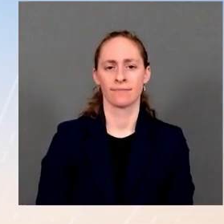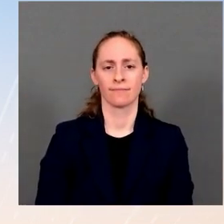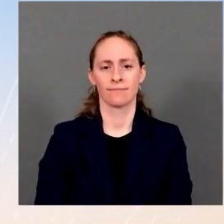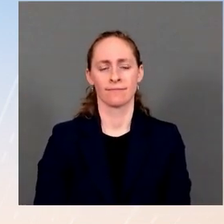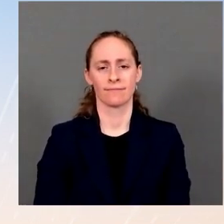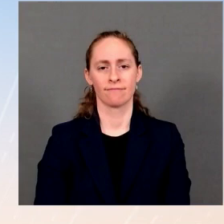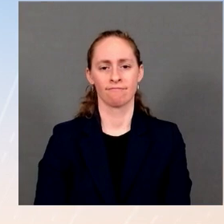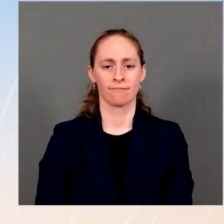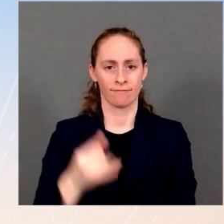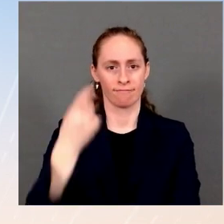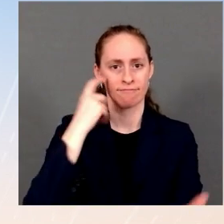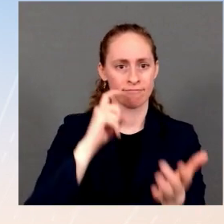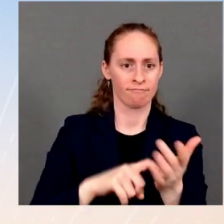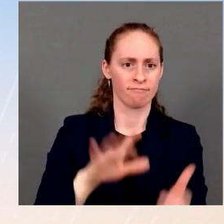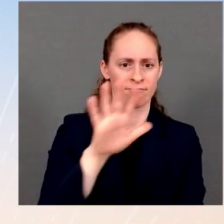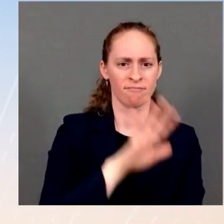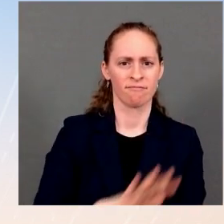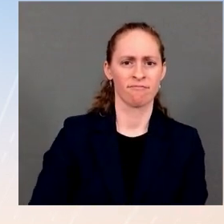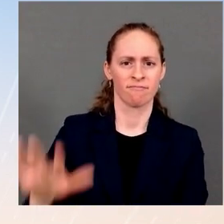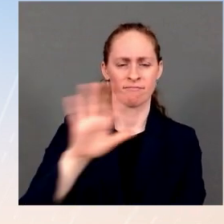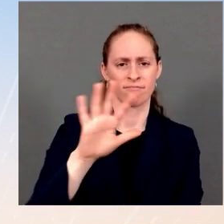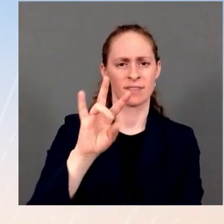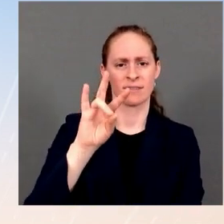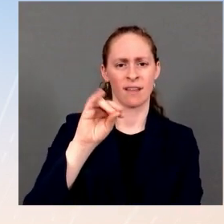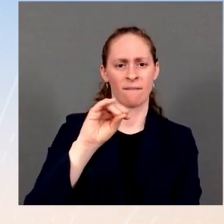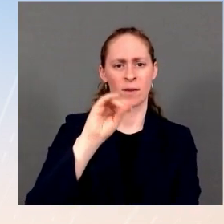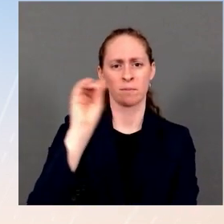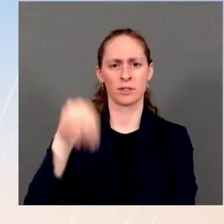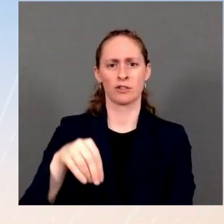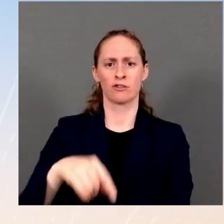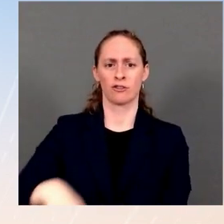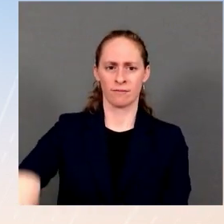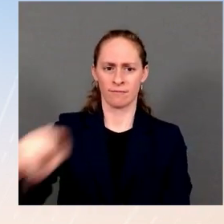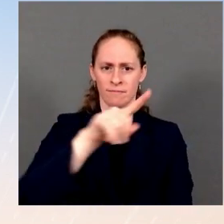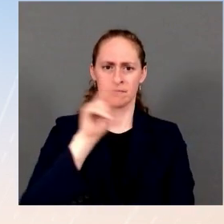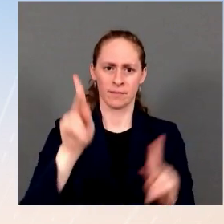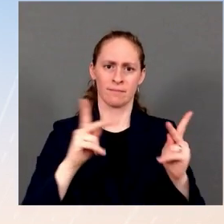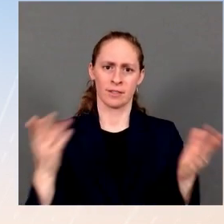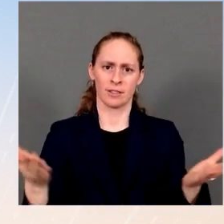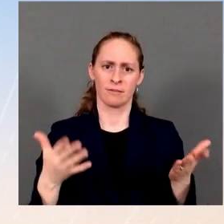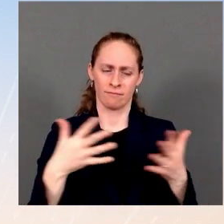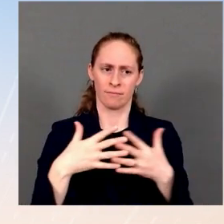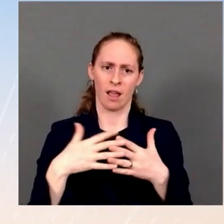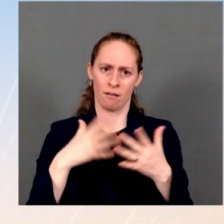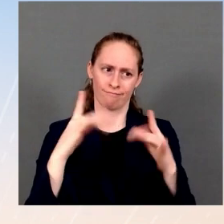trucks are the only form of delivery. The Truck Action Plan will cut red tape,